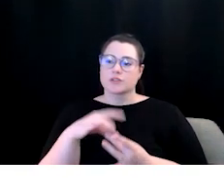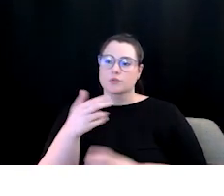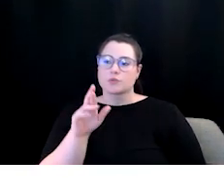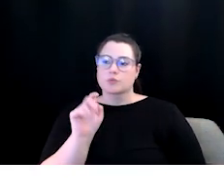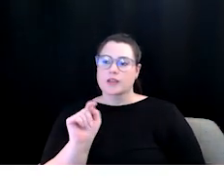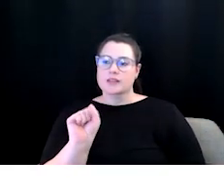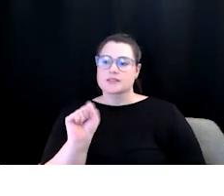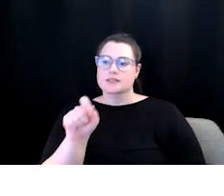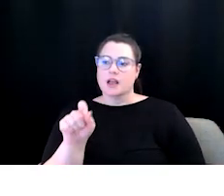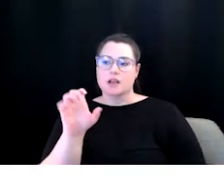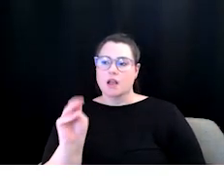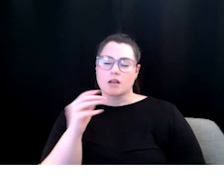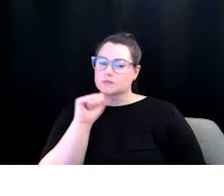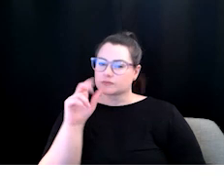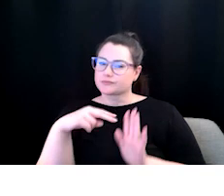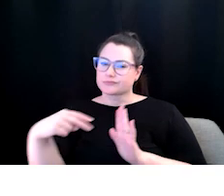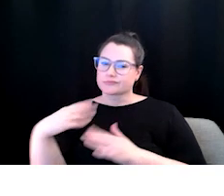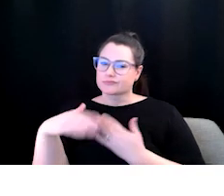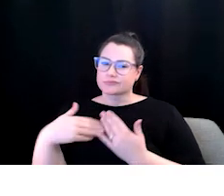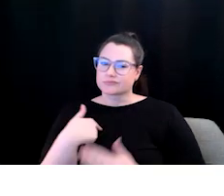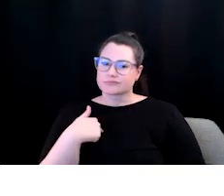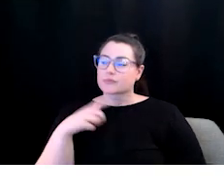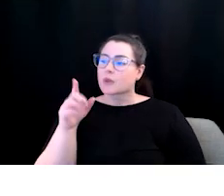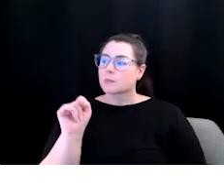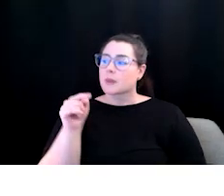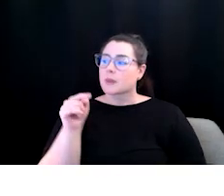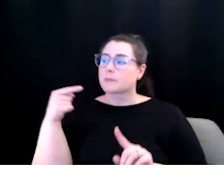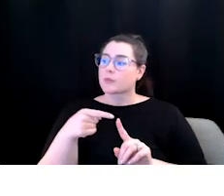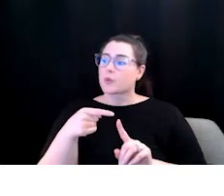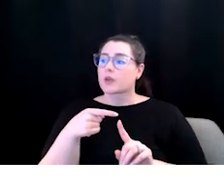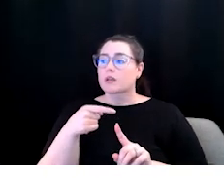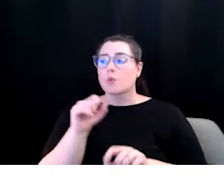But what I want you to take away is, see this little arrow workflow chart,